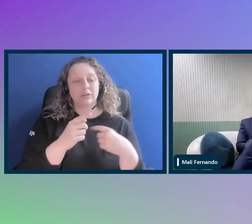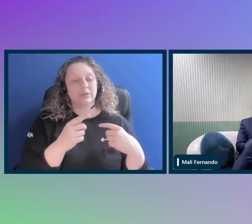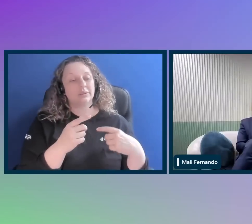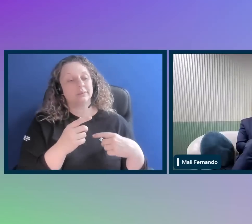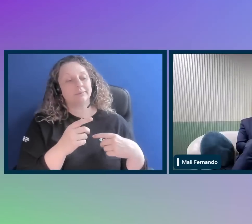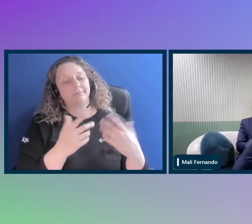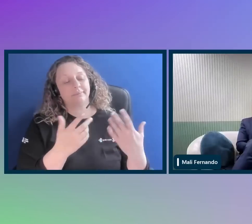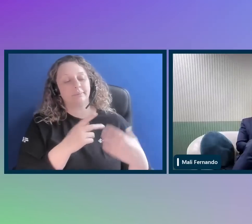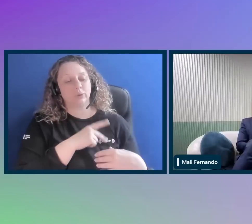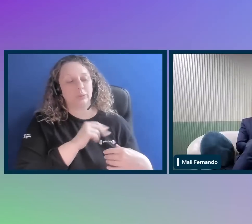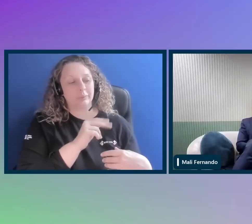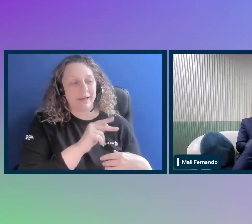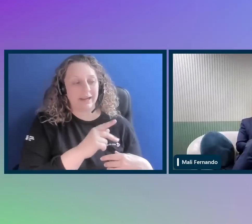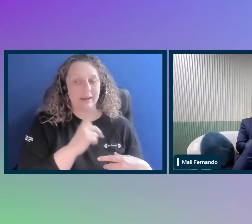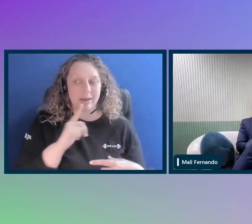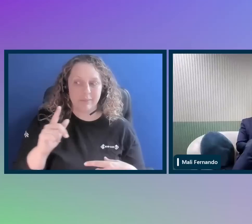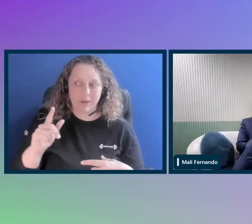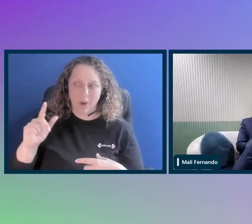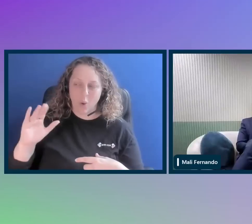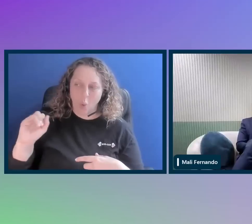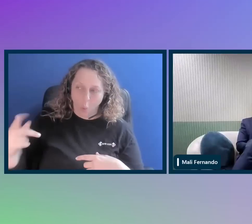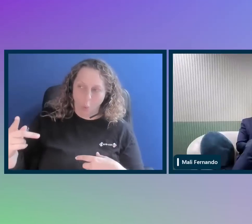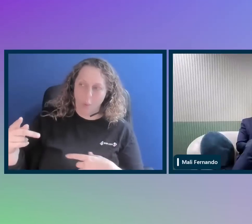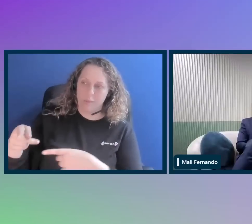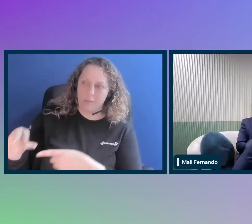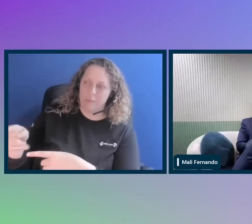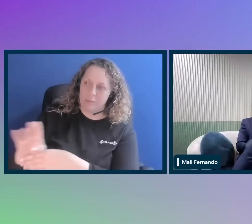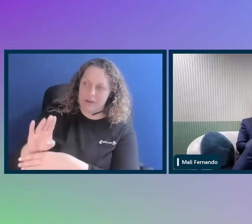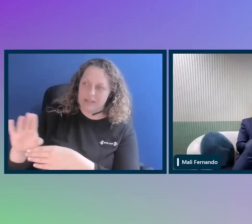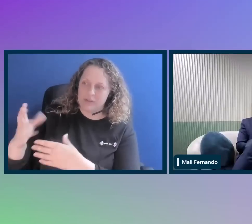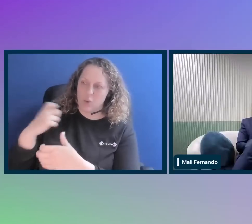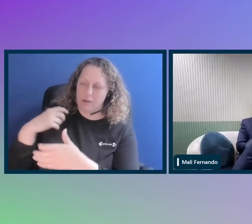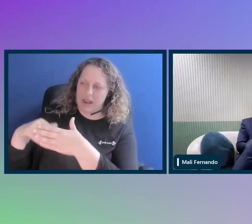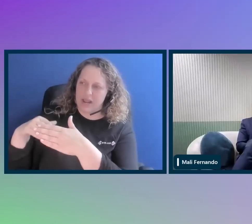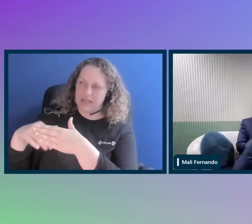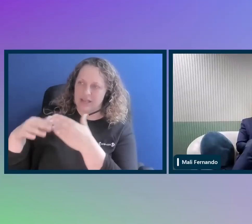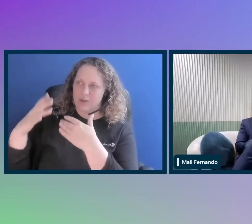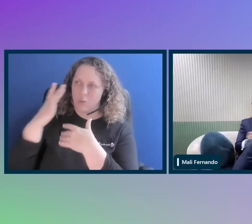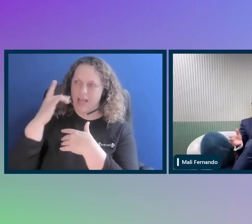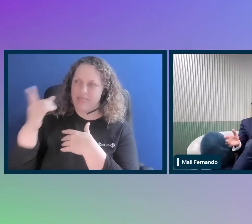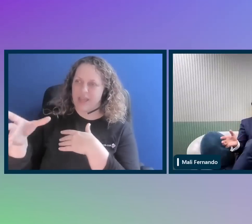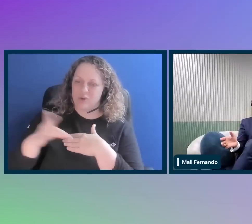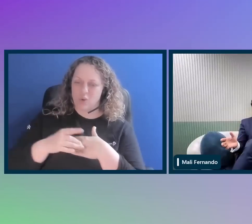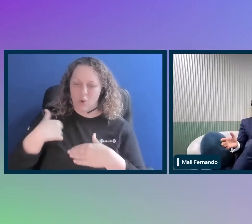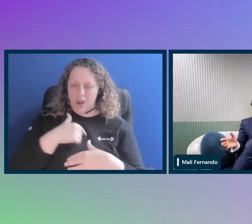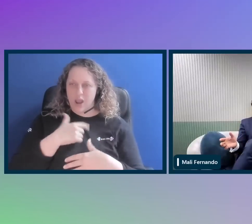we are in effect making another organization accessible because they've chosen HSBC and we don't differentiate.